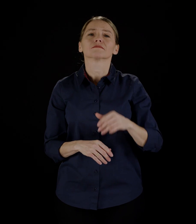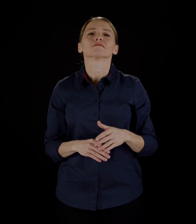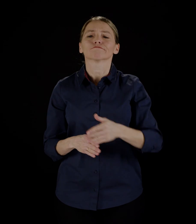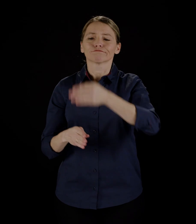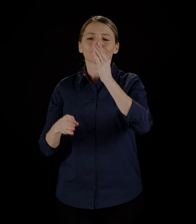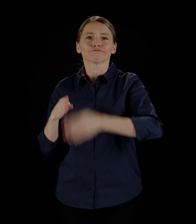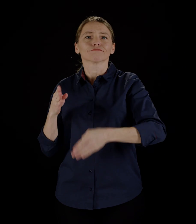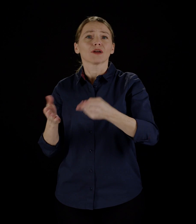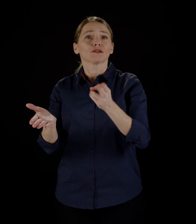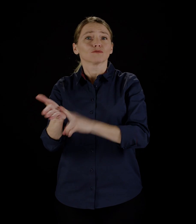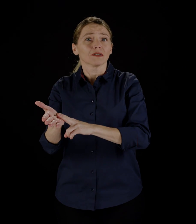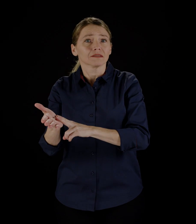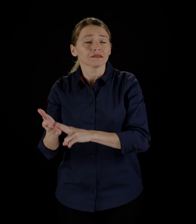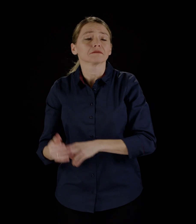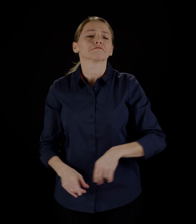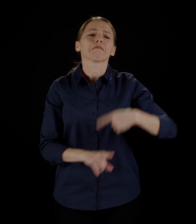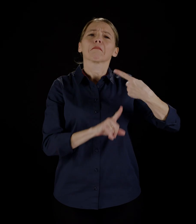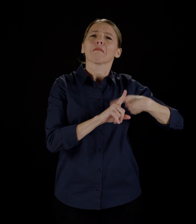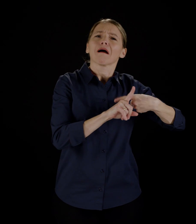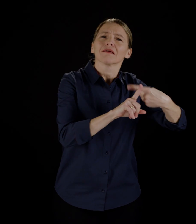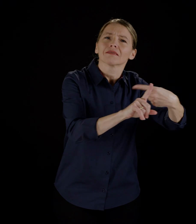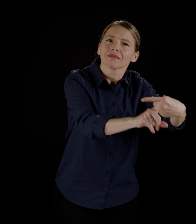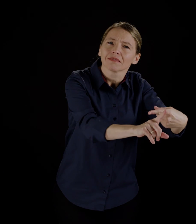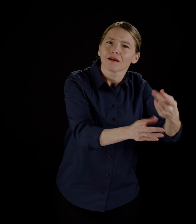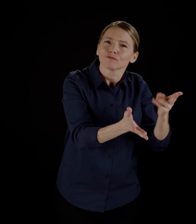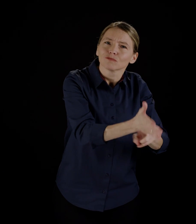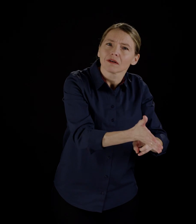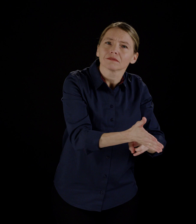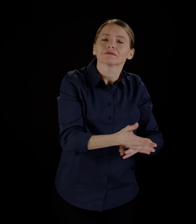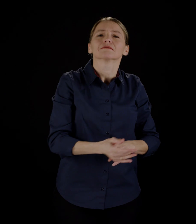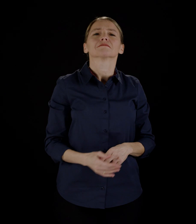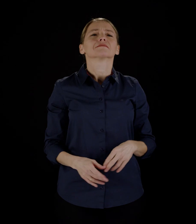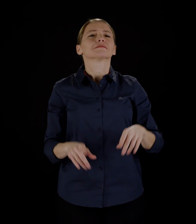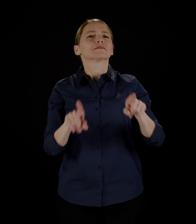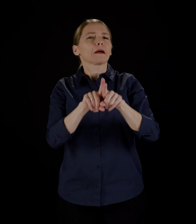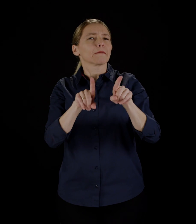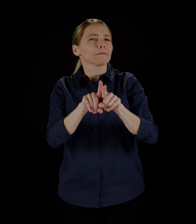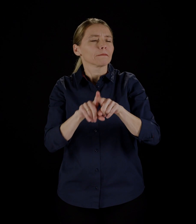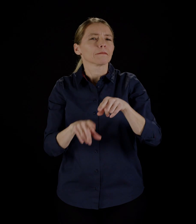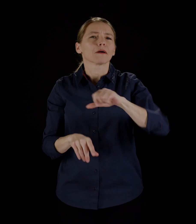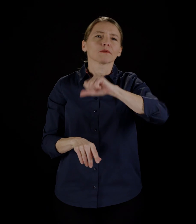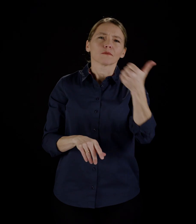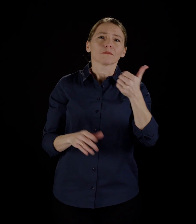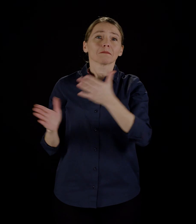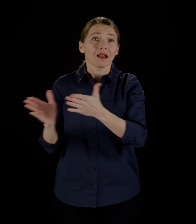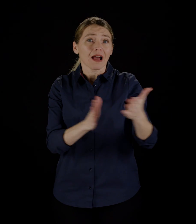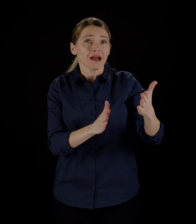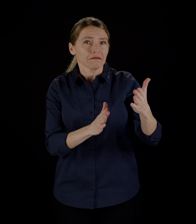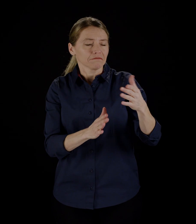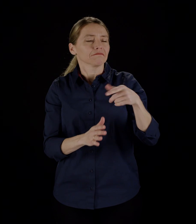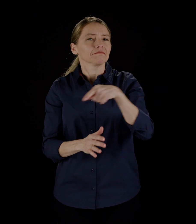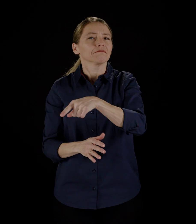Such plans can also be referred to as "endless" or "infinite" or "unlimited usage".